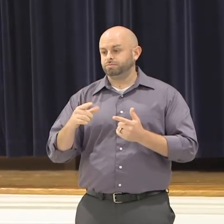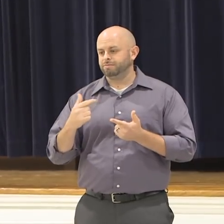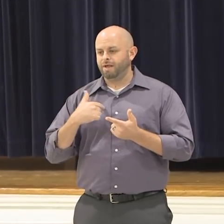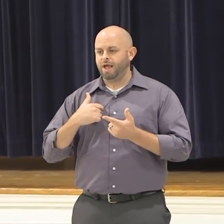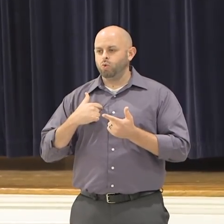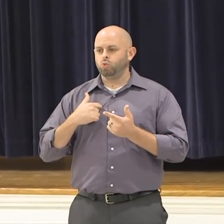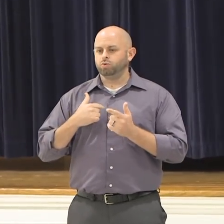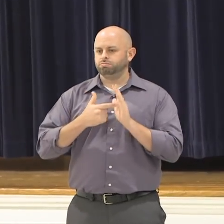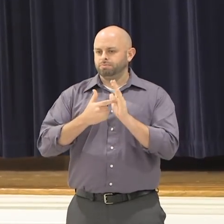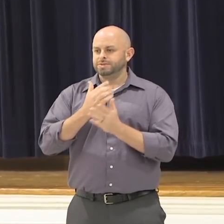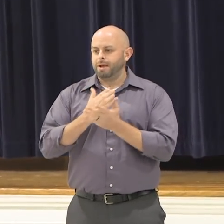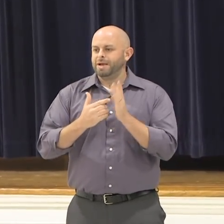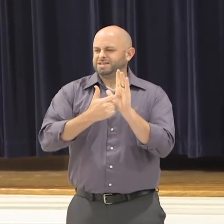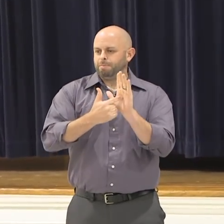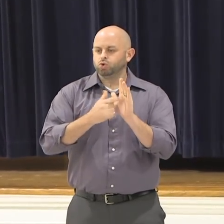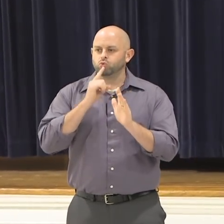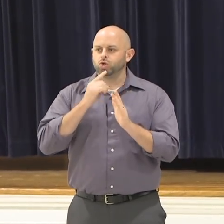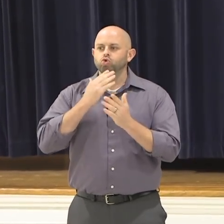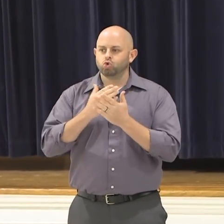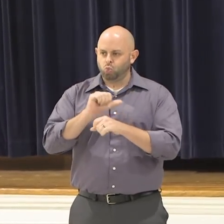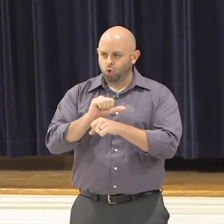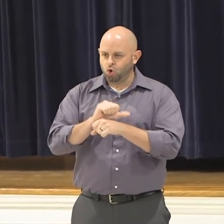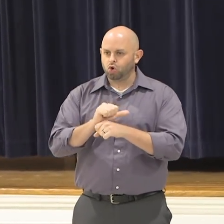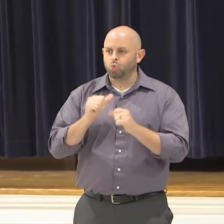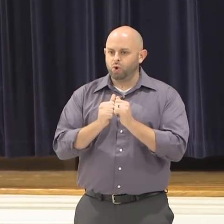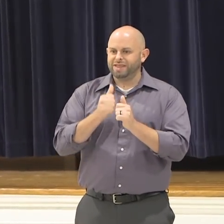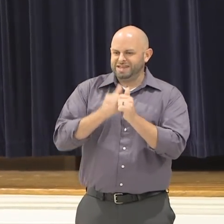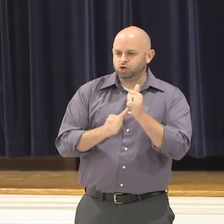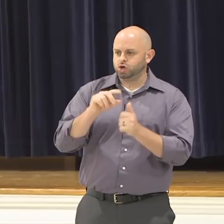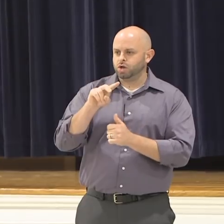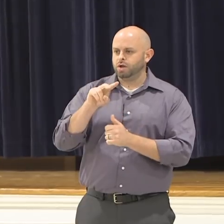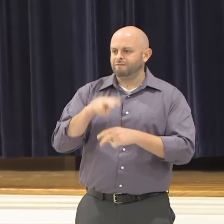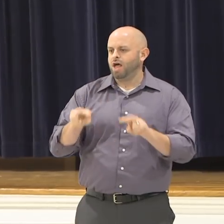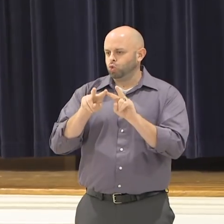examples of some really great work under each of those values and you tell me the